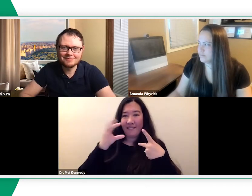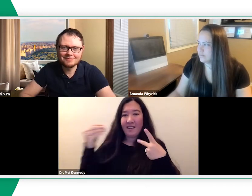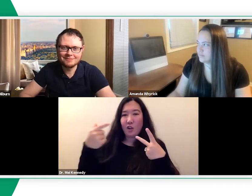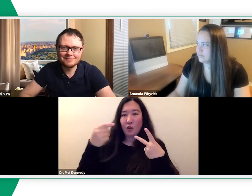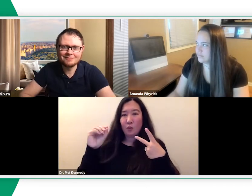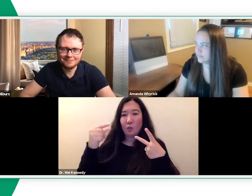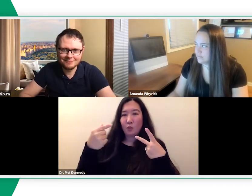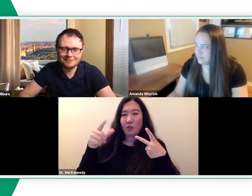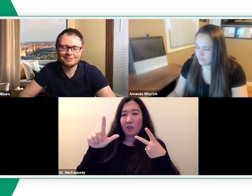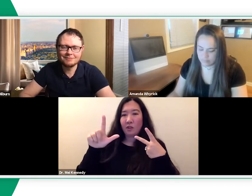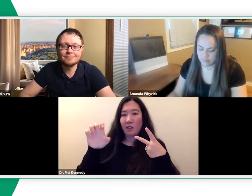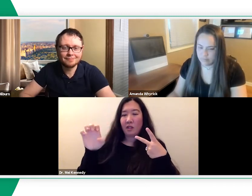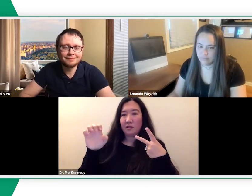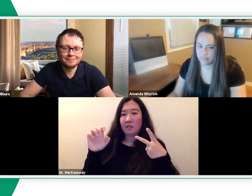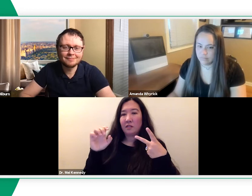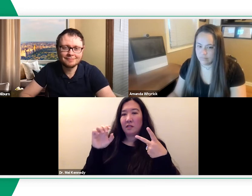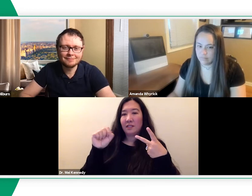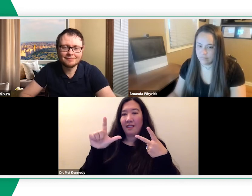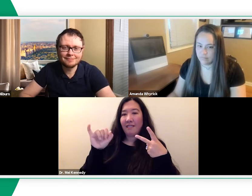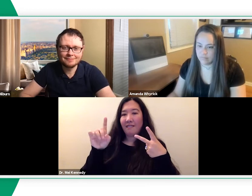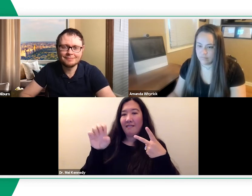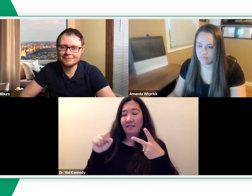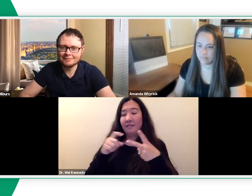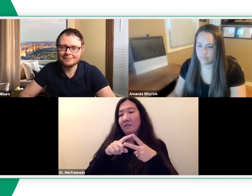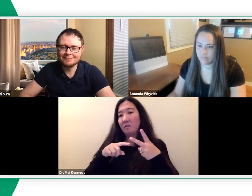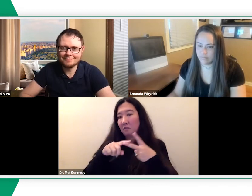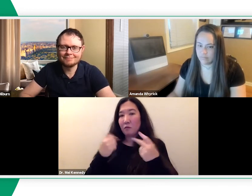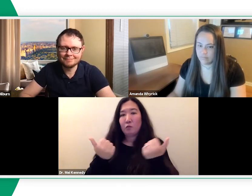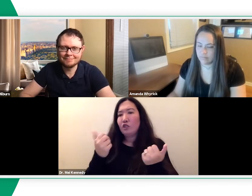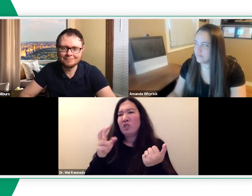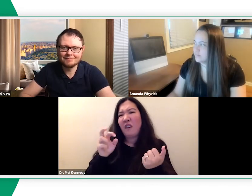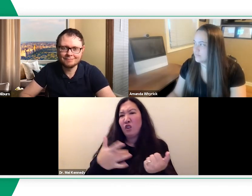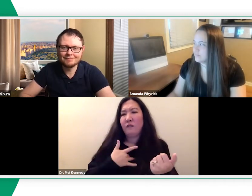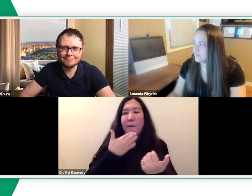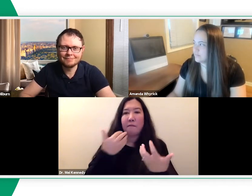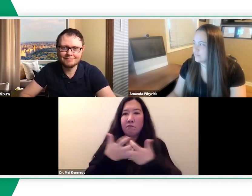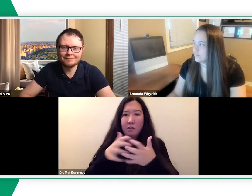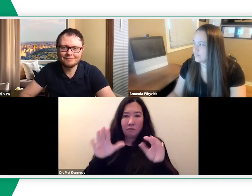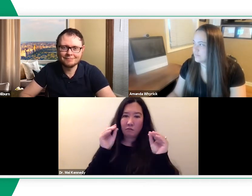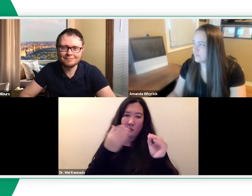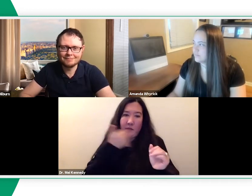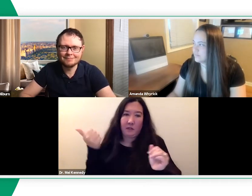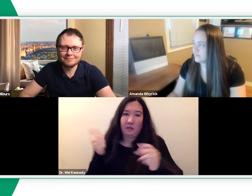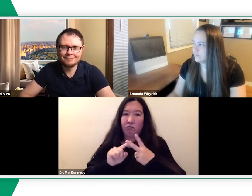it's available in a PDF and a Google Slide format. So you can choose whichever you feel